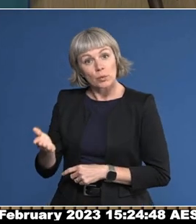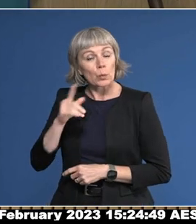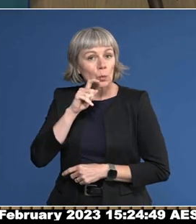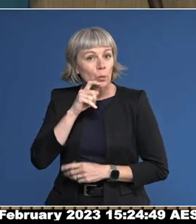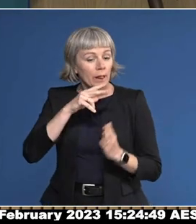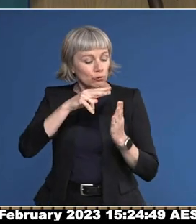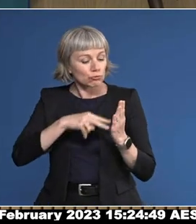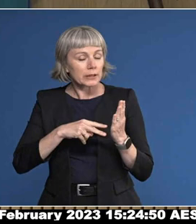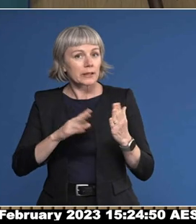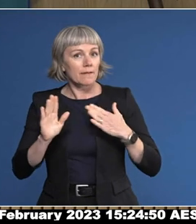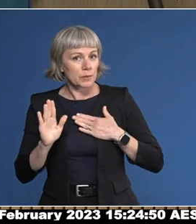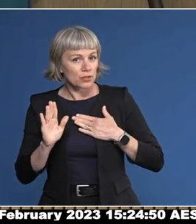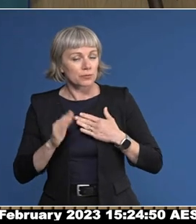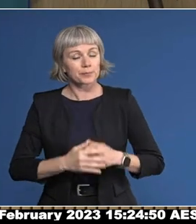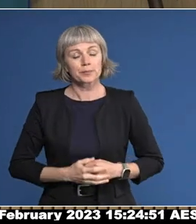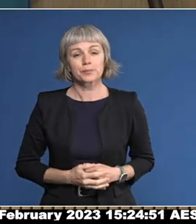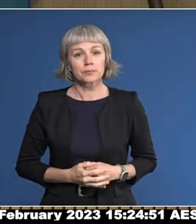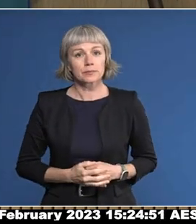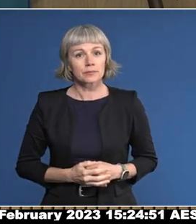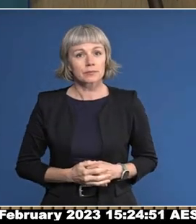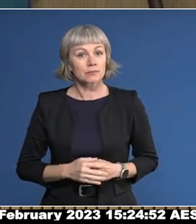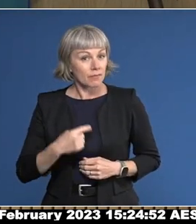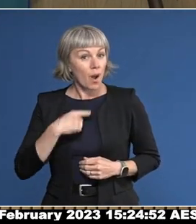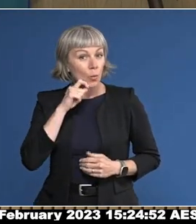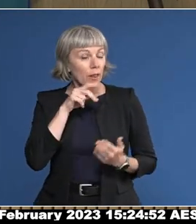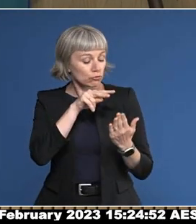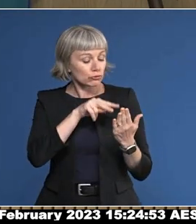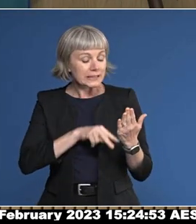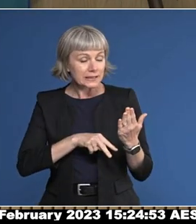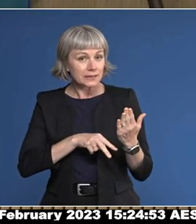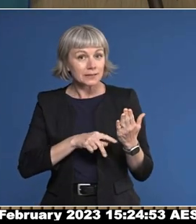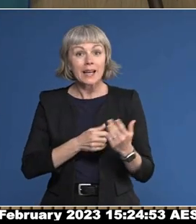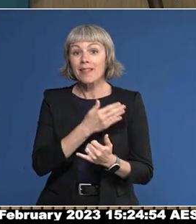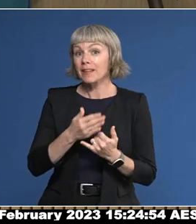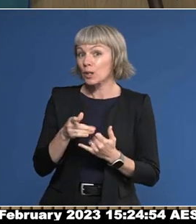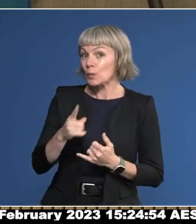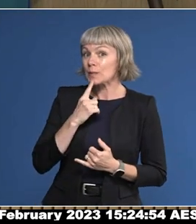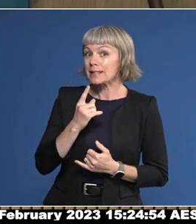I will read you the affirmation. At the end, please say yes or I do.